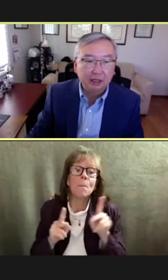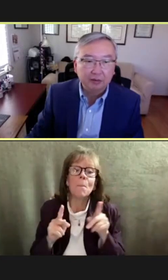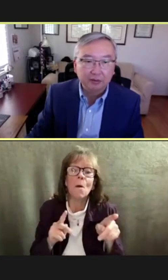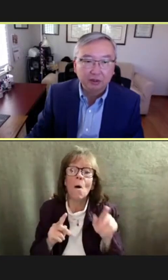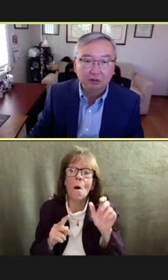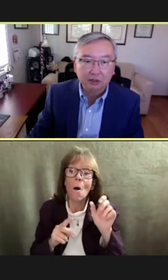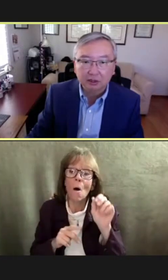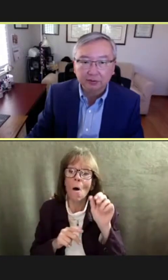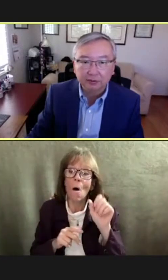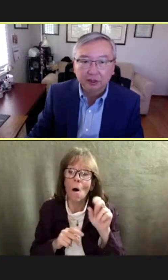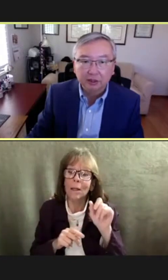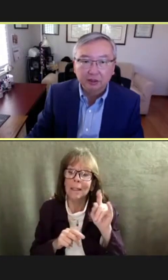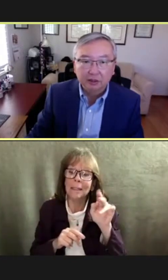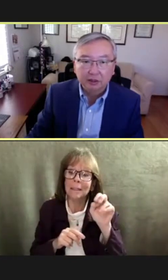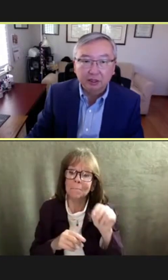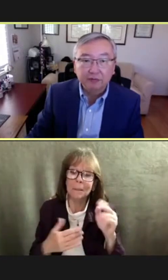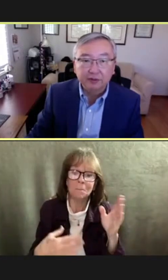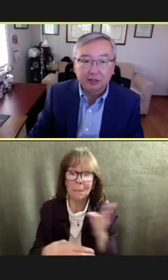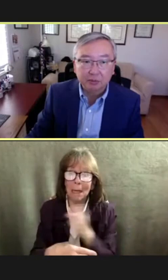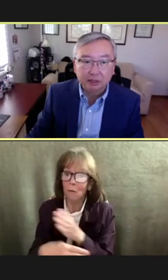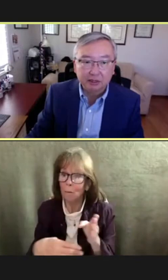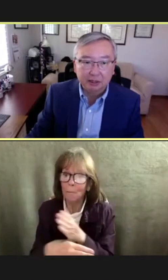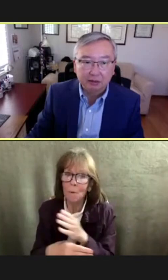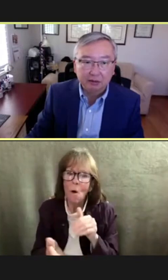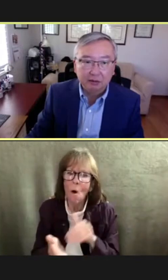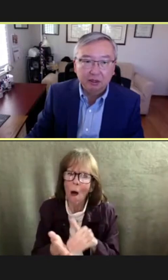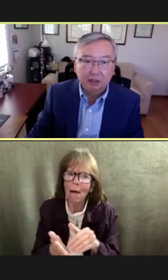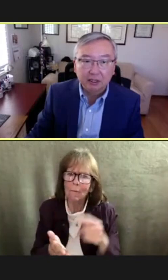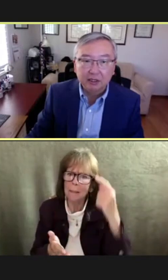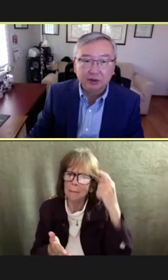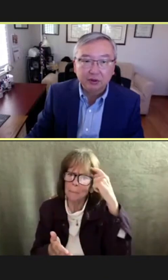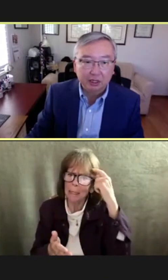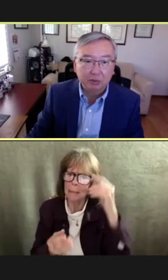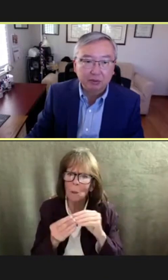they have cognitive inflexibility. It is very common.